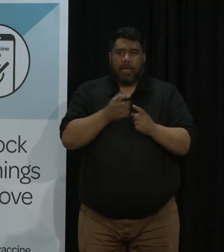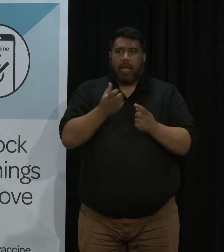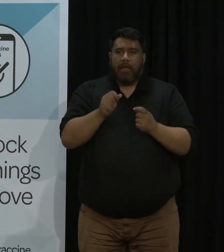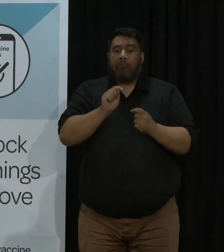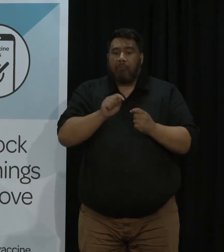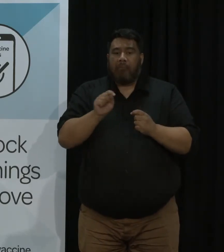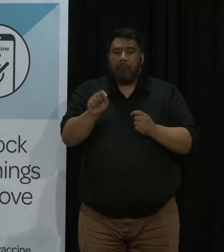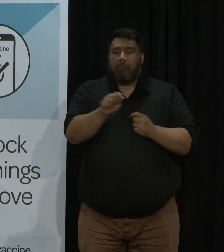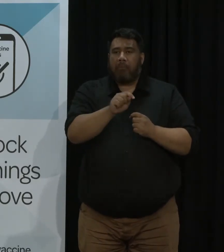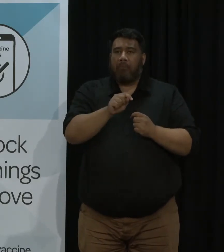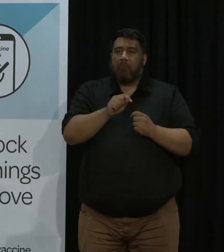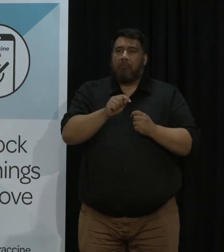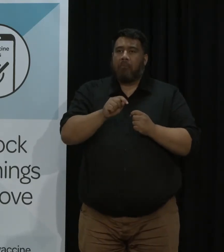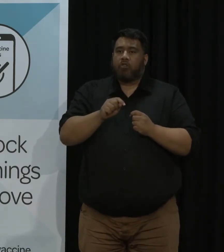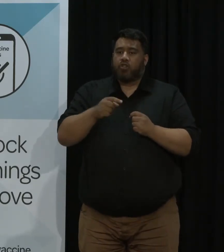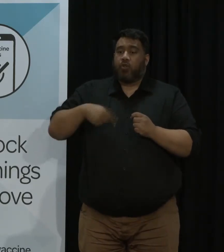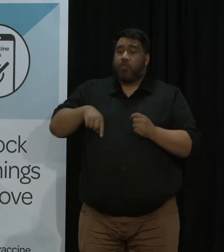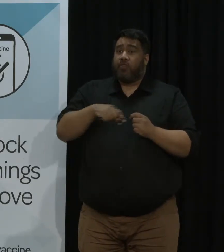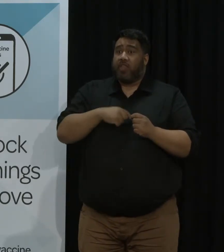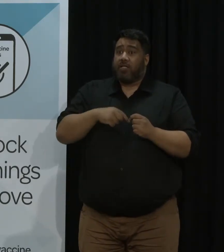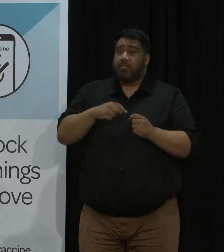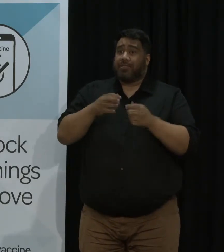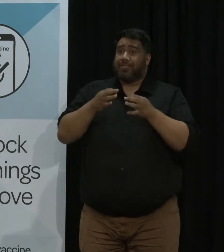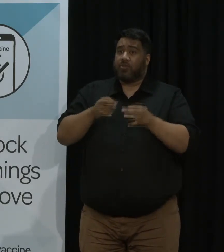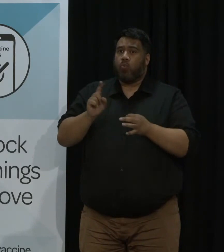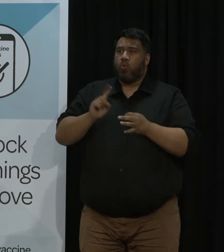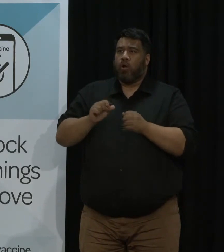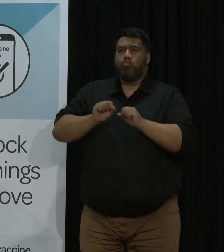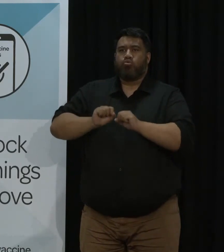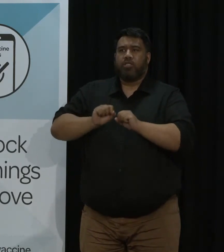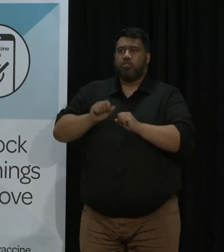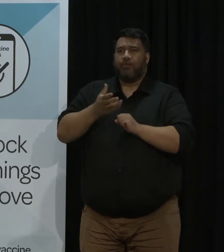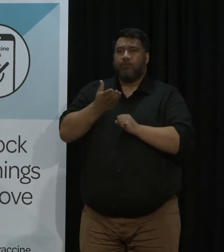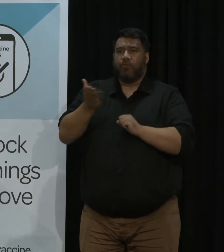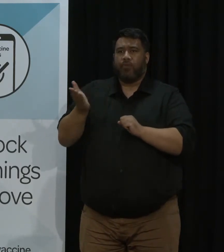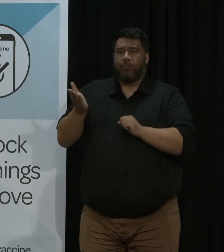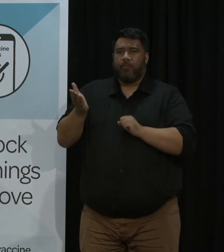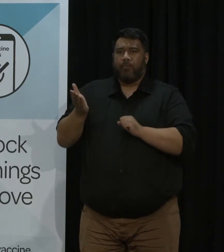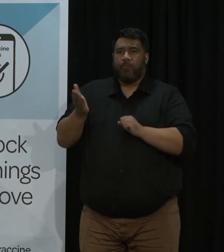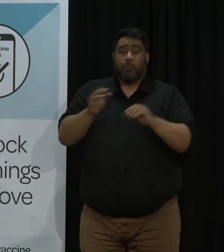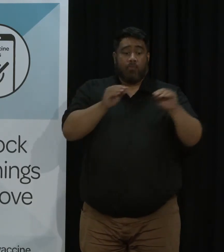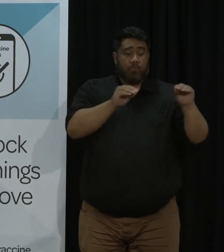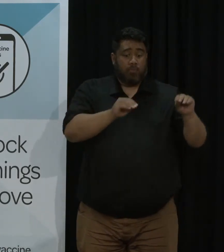seeded despite all the protections that are in place.